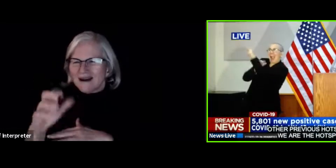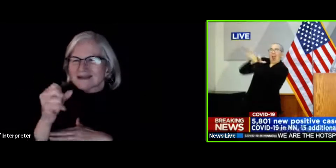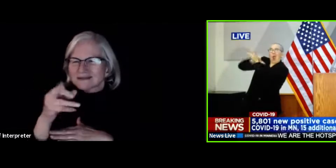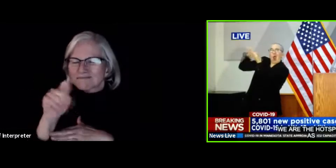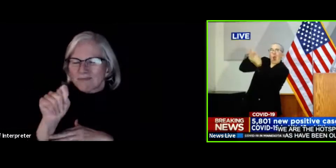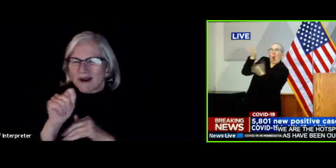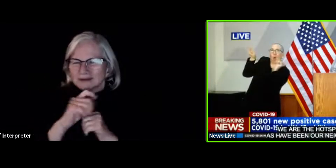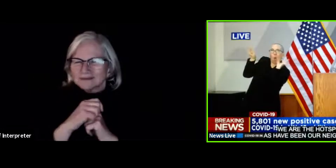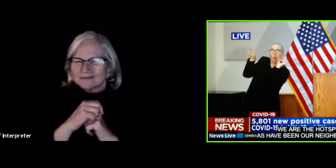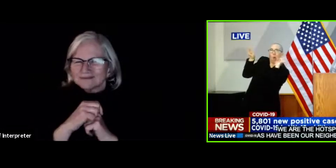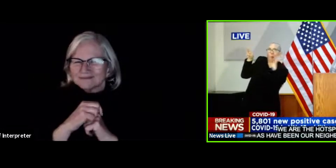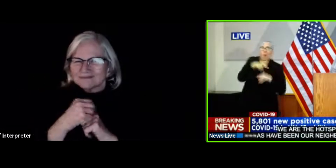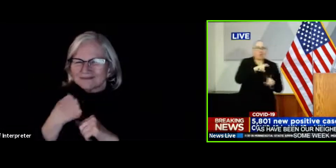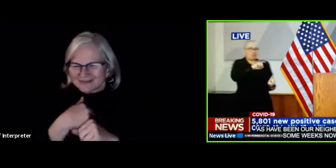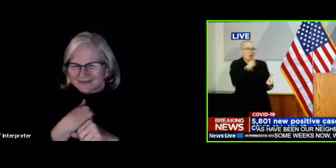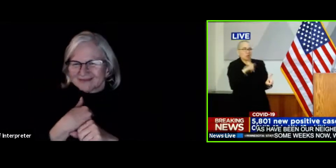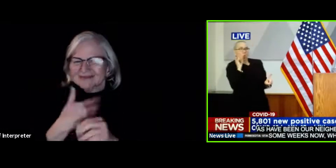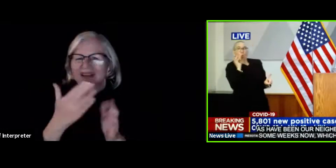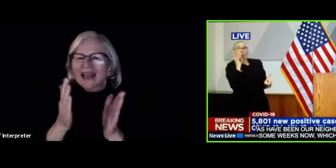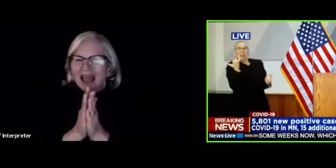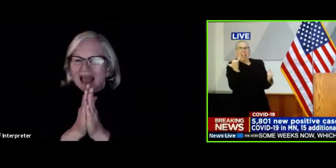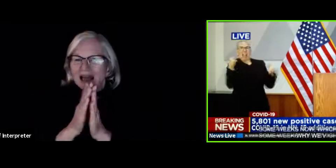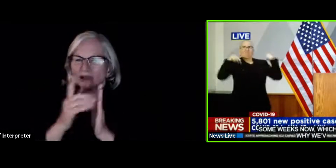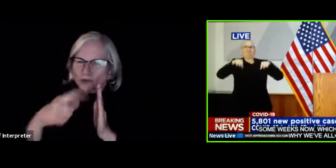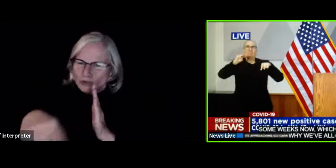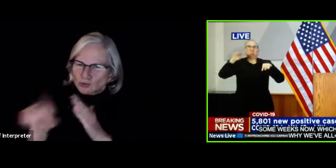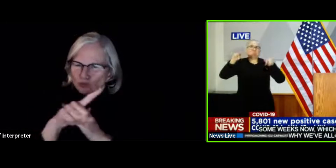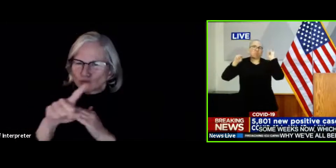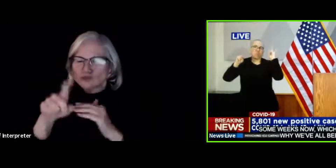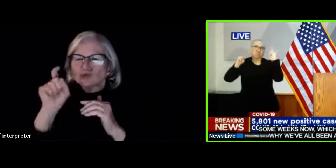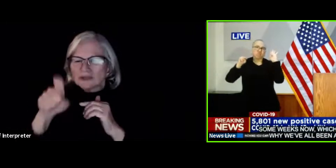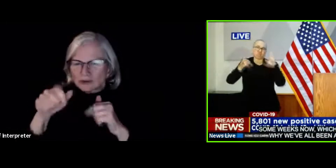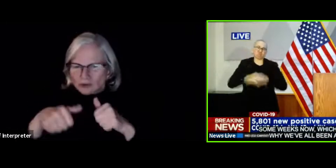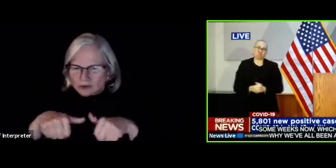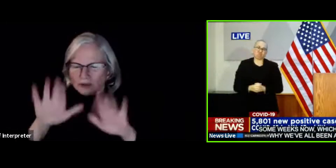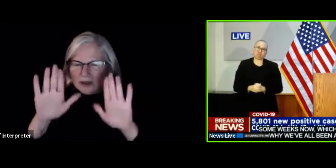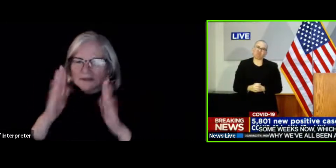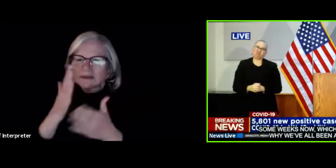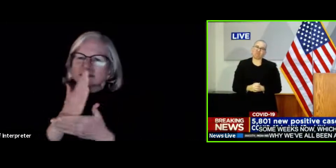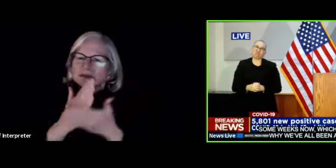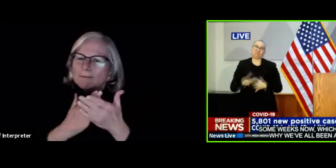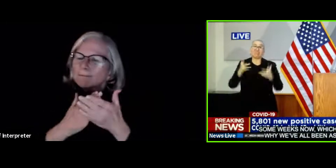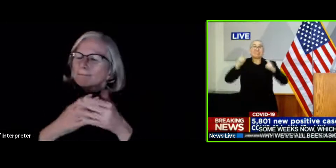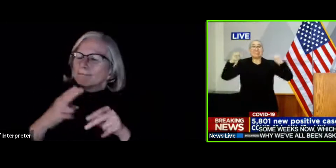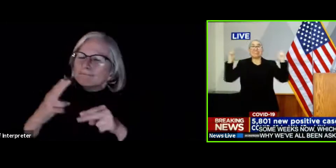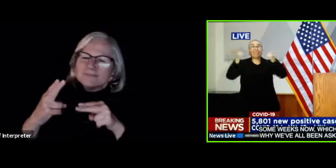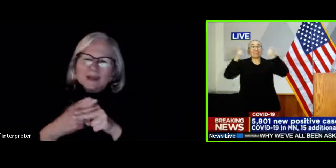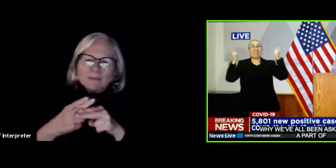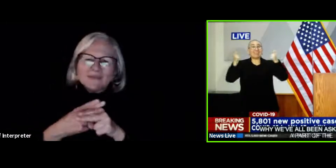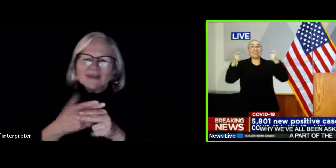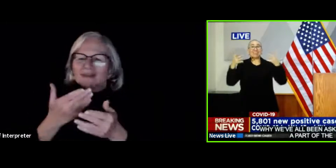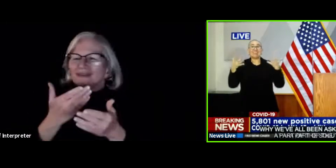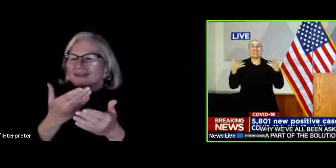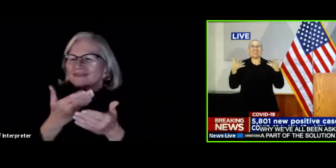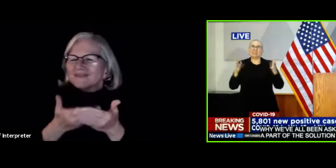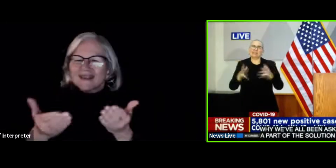SACRIFICES, AGAIN, TO FOREGO HOLIDAY CELEBRATIONS WITH PEOPLE OUTSIDE OUR HOUSEHOLDS, TO NOT GATHER WITH PEOPLE IN